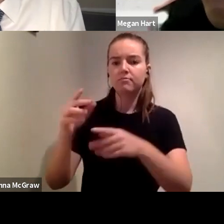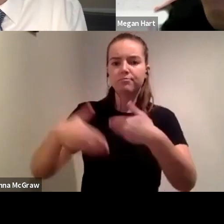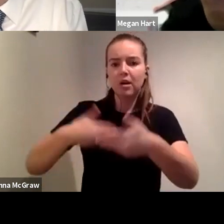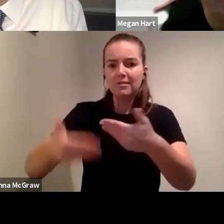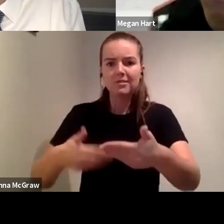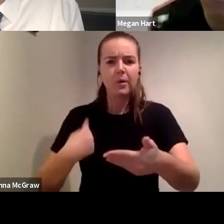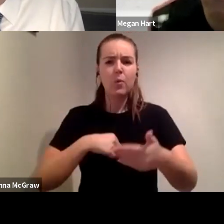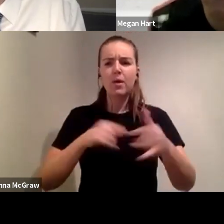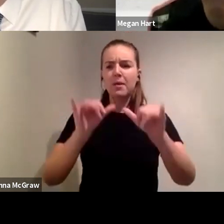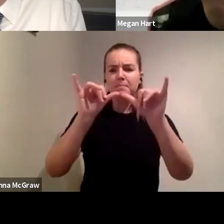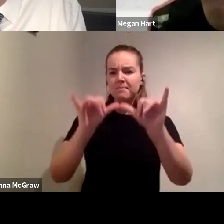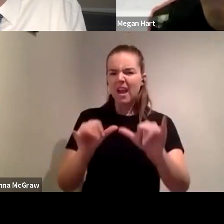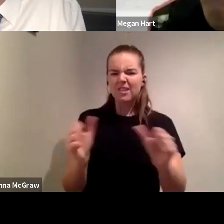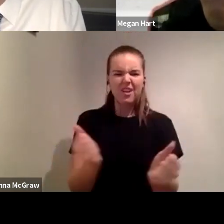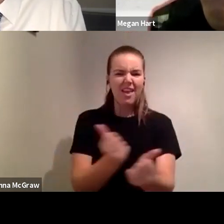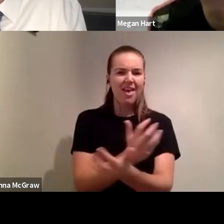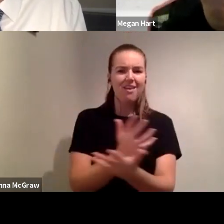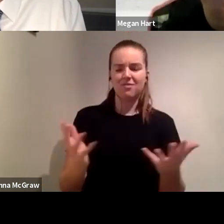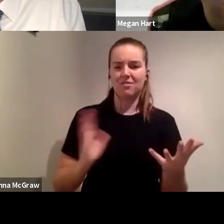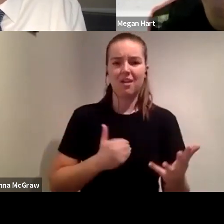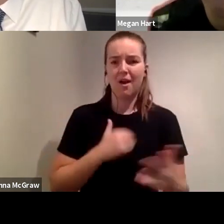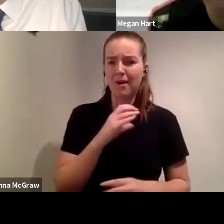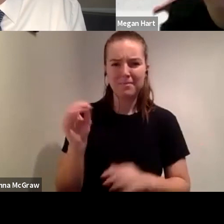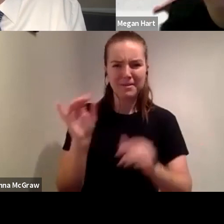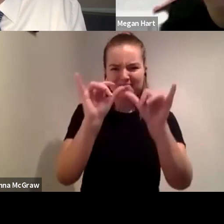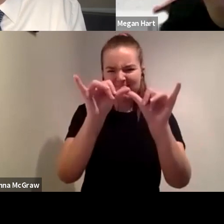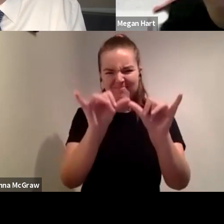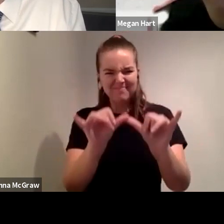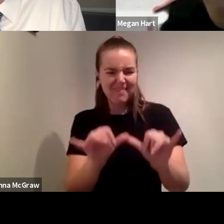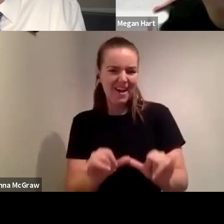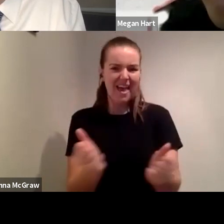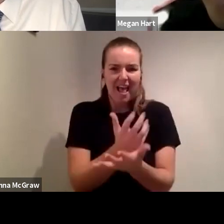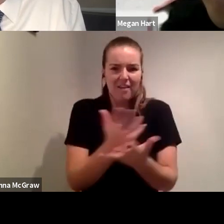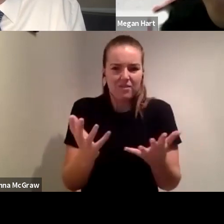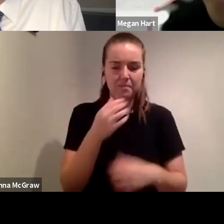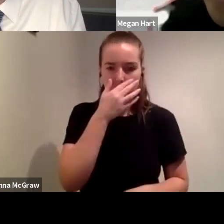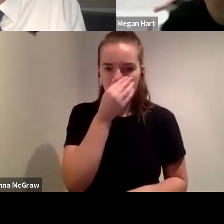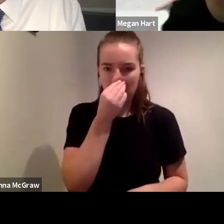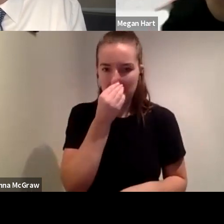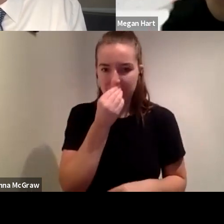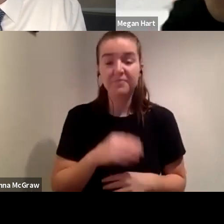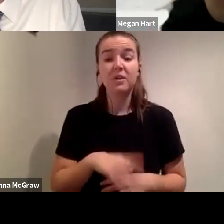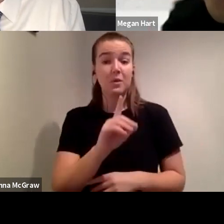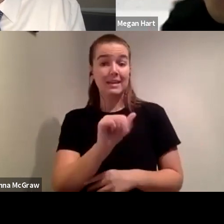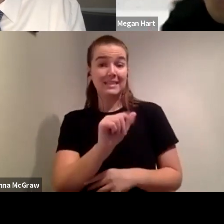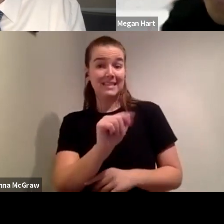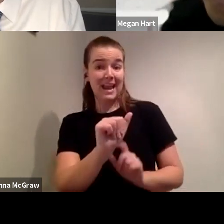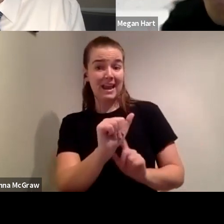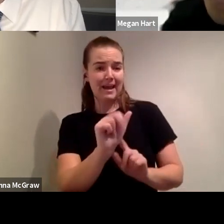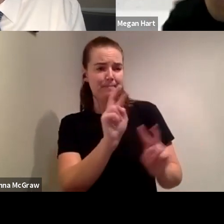For anybody. And then, through our coaching process, we are big on coaching. We measure everything.